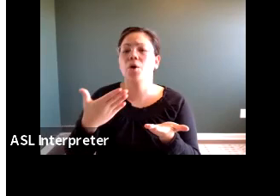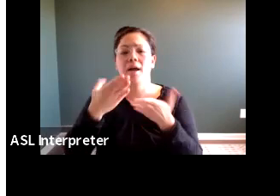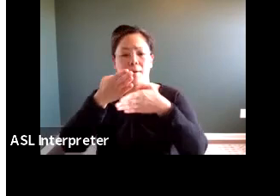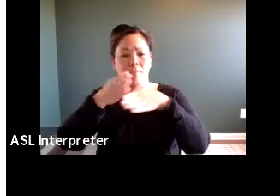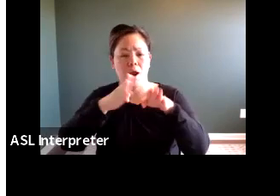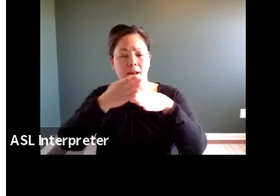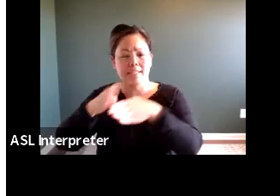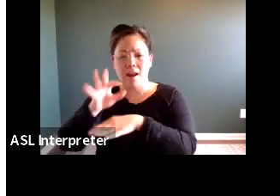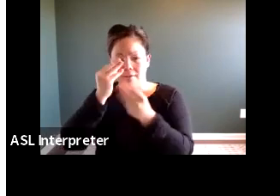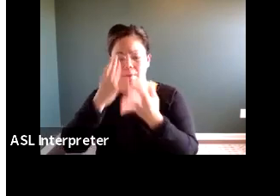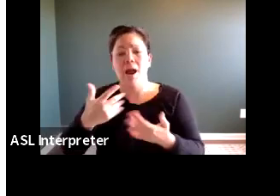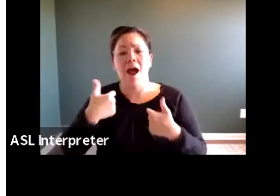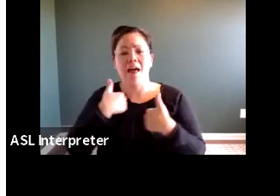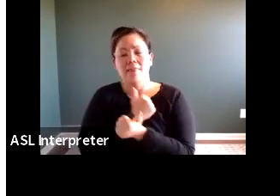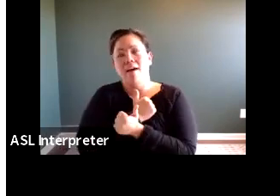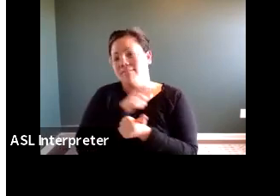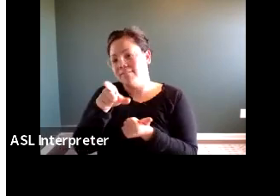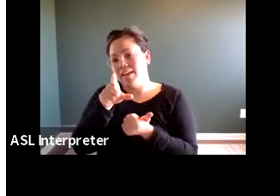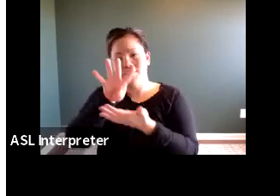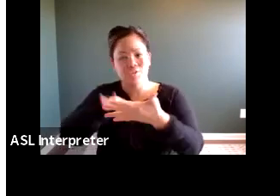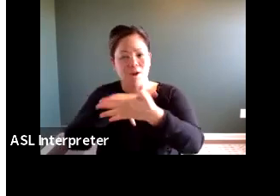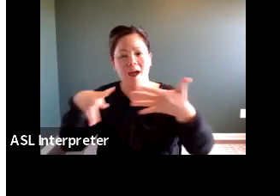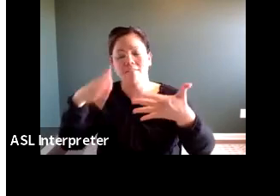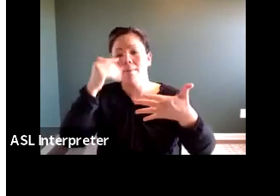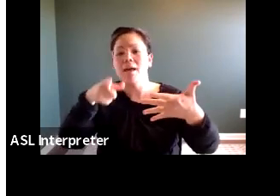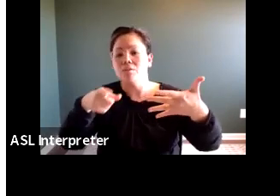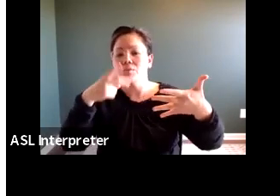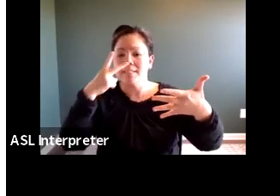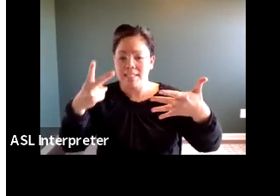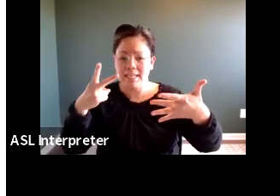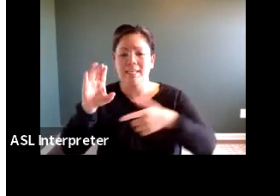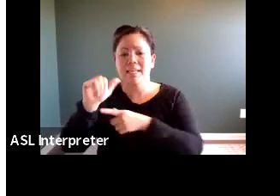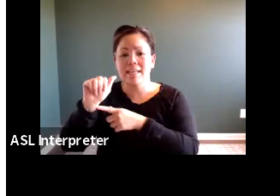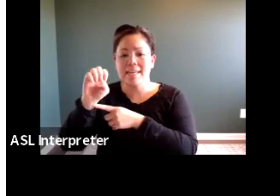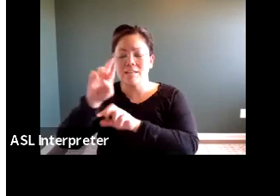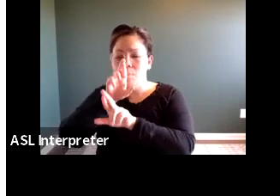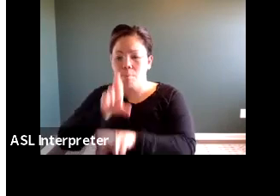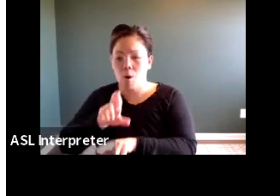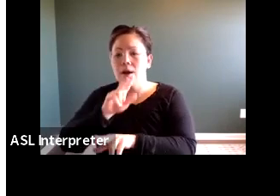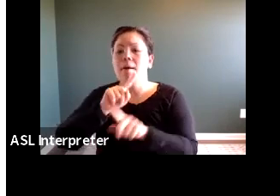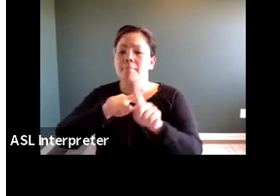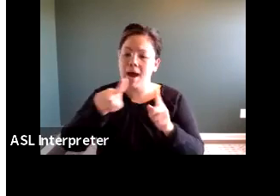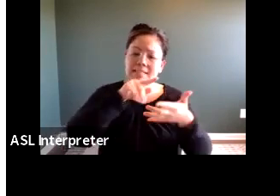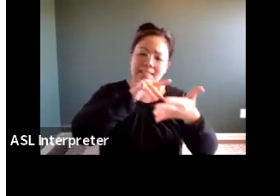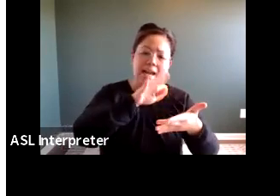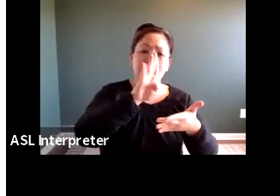I love these little graphs because they're case reports, but they have been studied by scientists just to give us some more information.